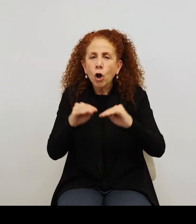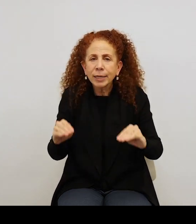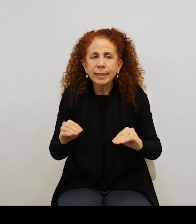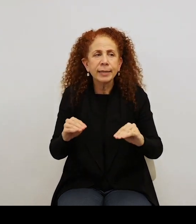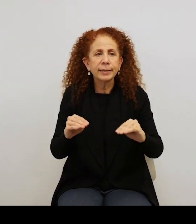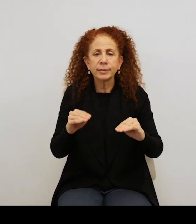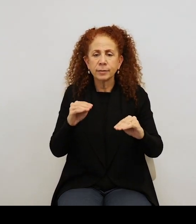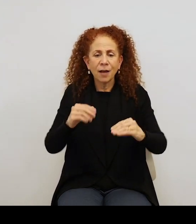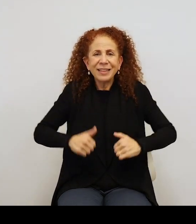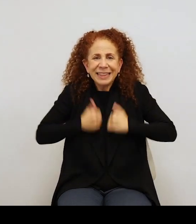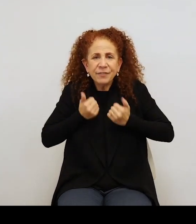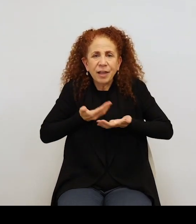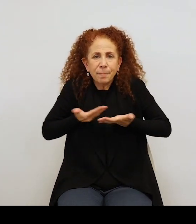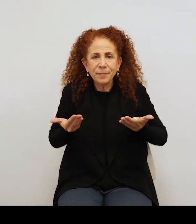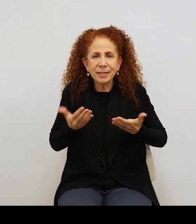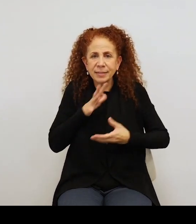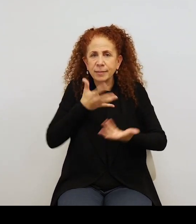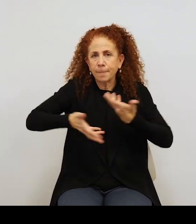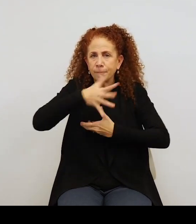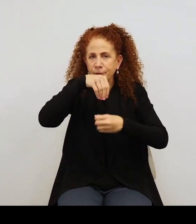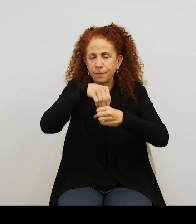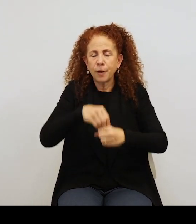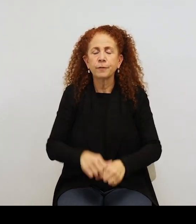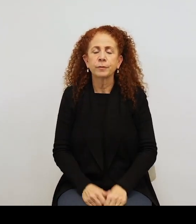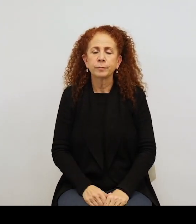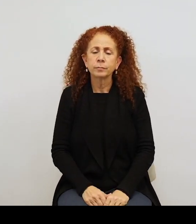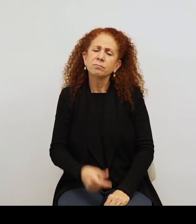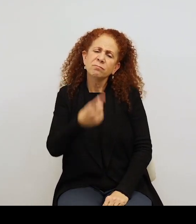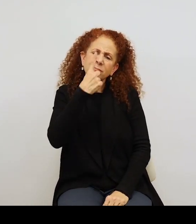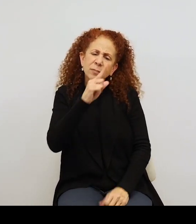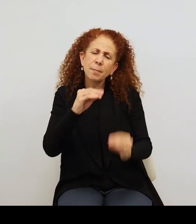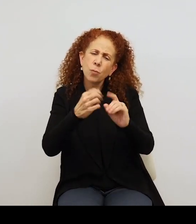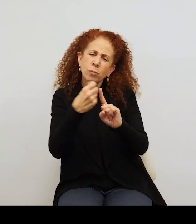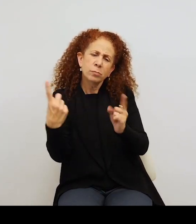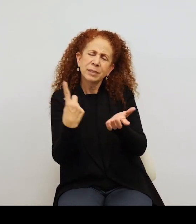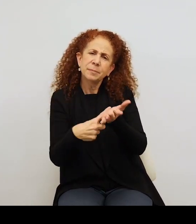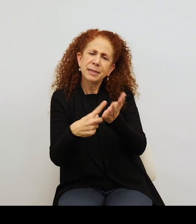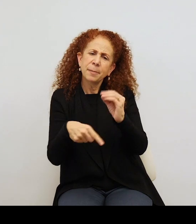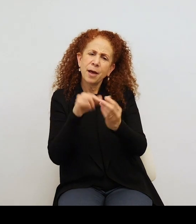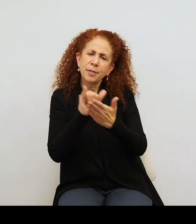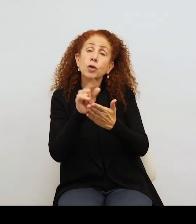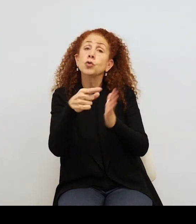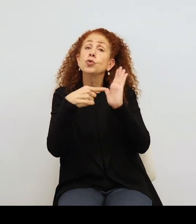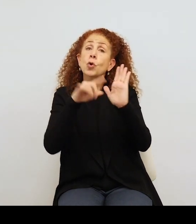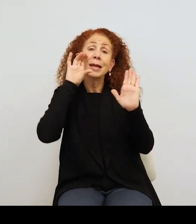involved, and I just wonder if you could speak more to-- when you showed us the image of the hawk,